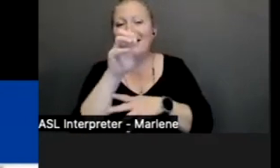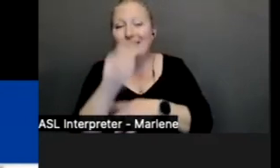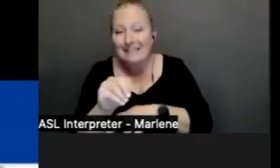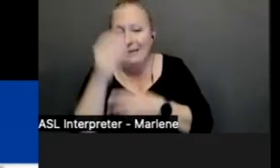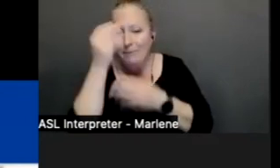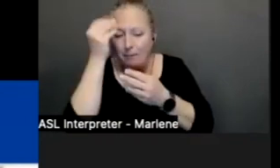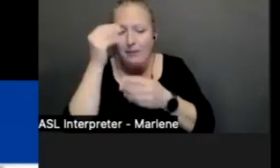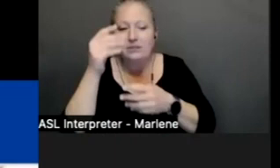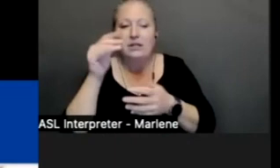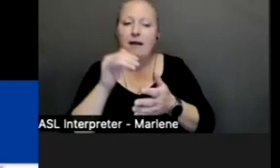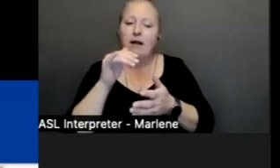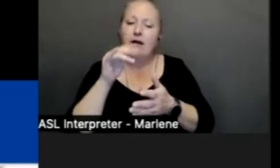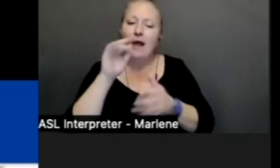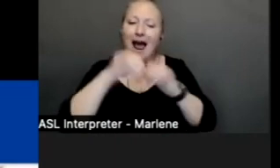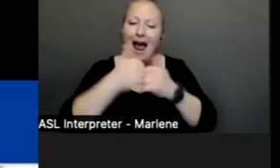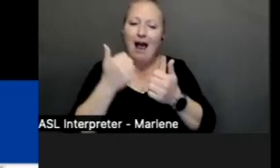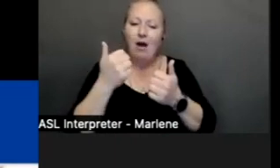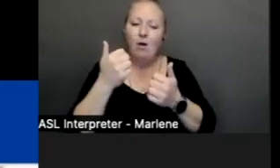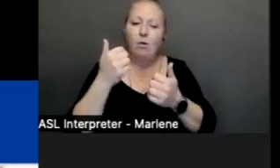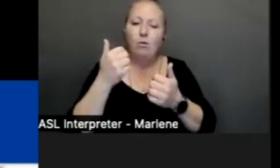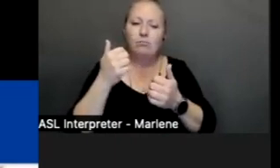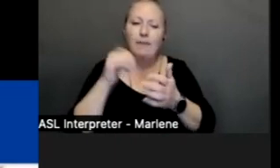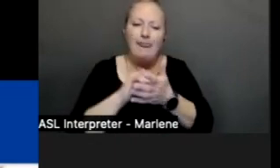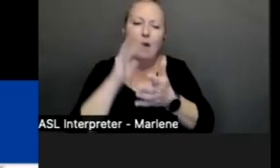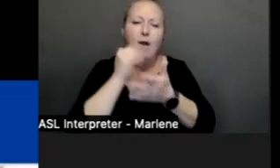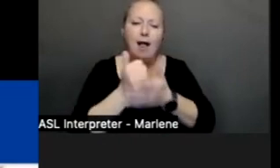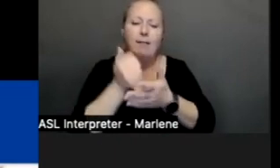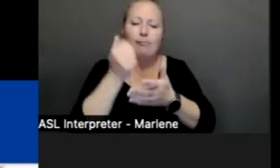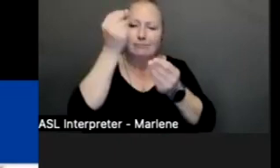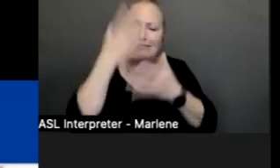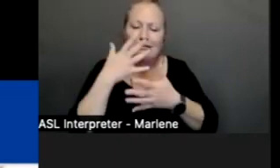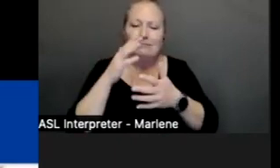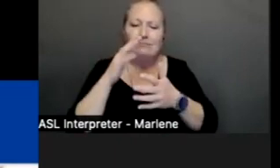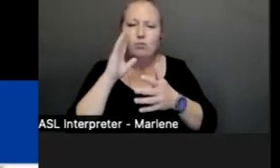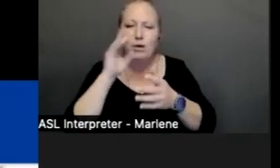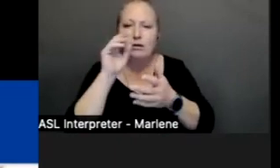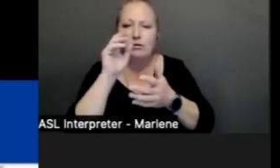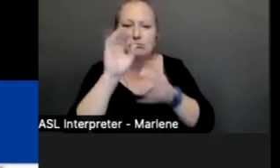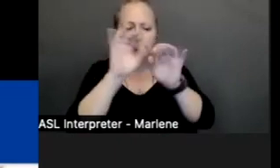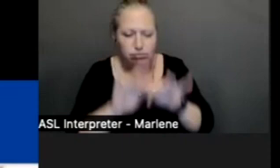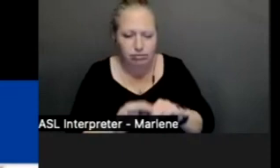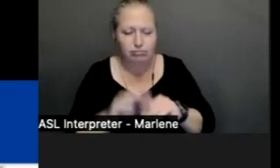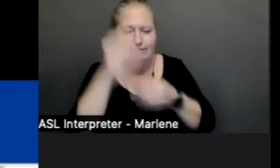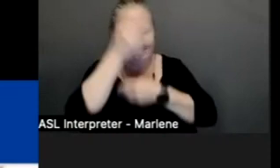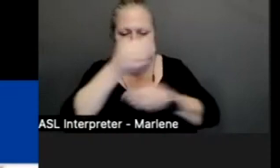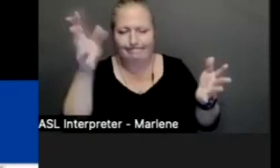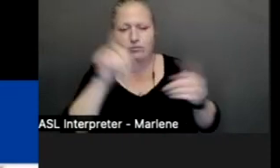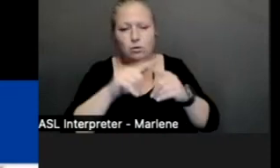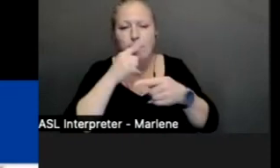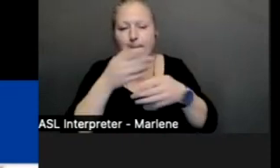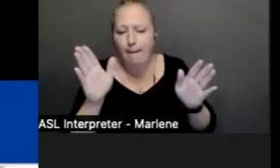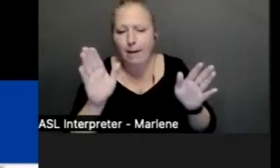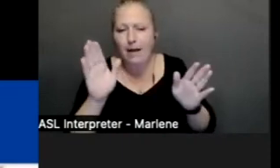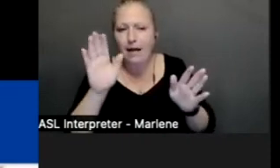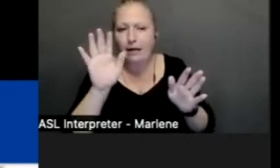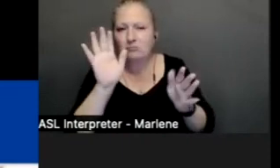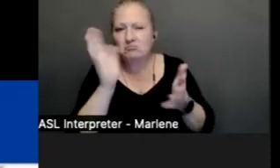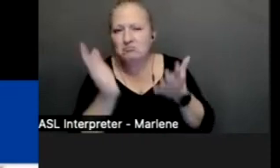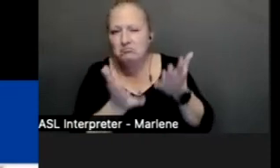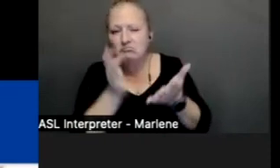looking at how that can inform the draft that will be, um, made publicly available in mid to to late